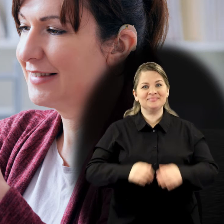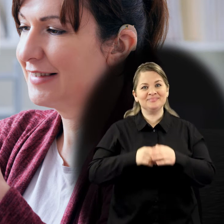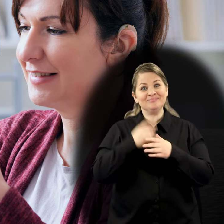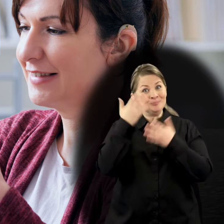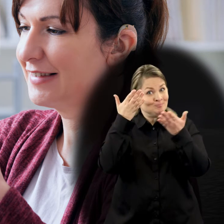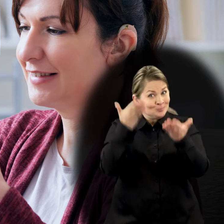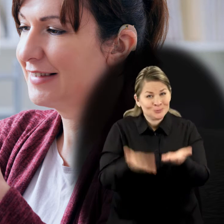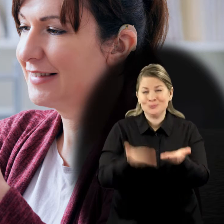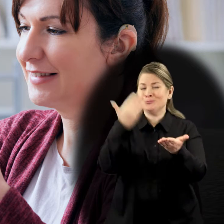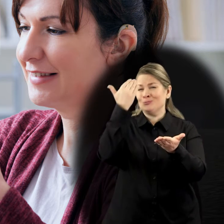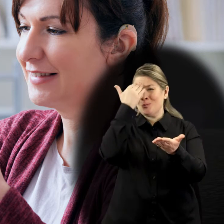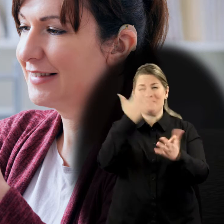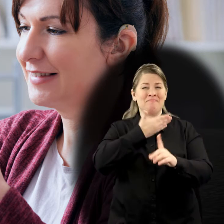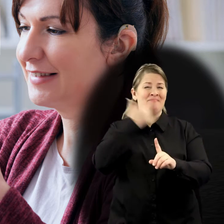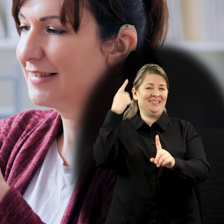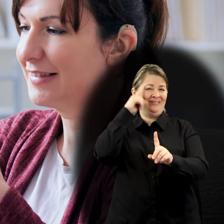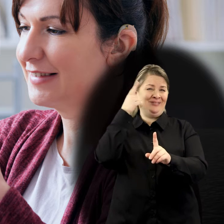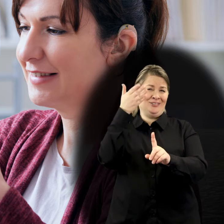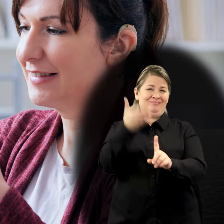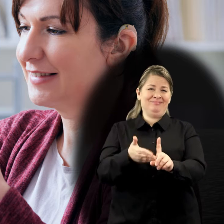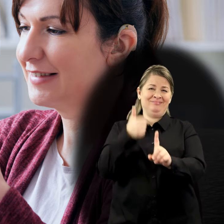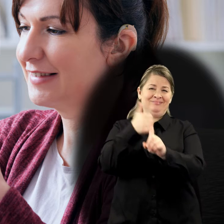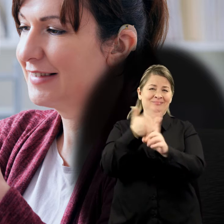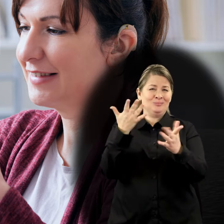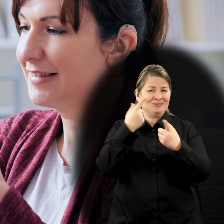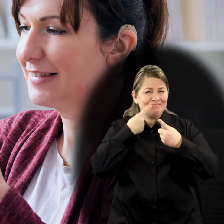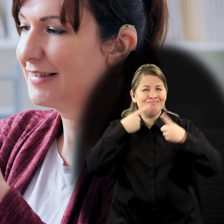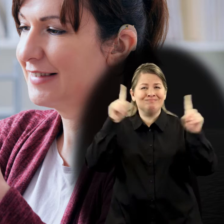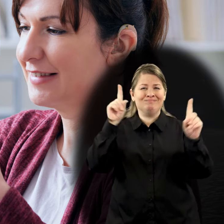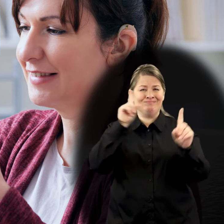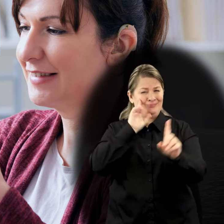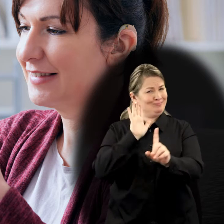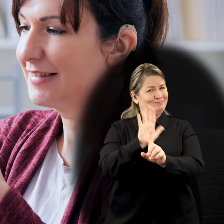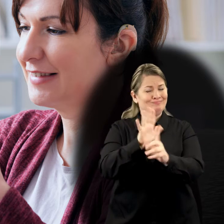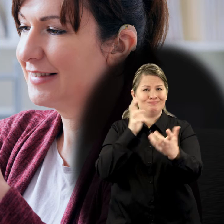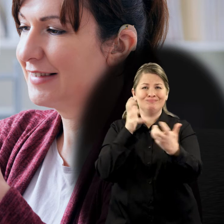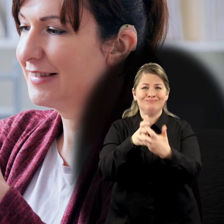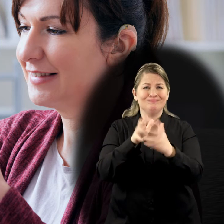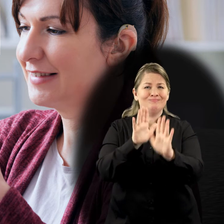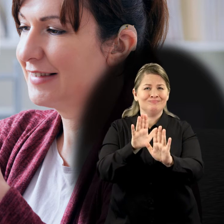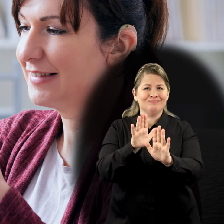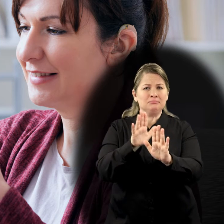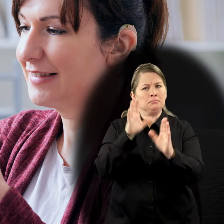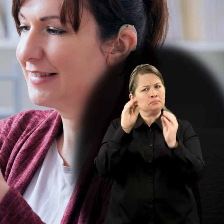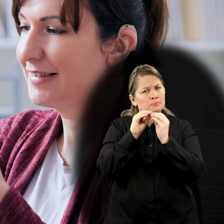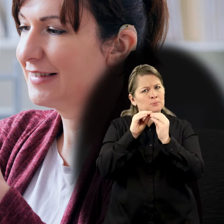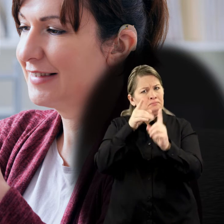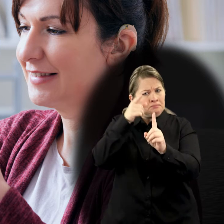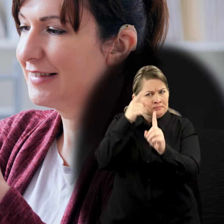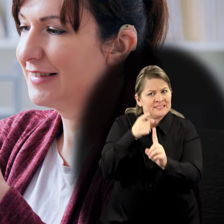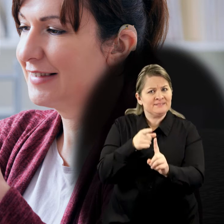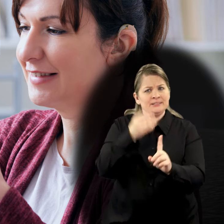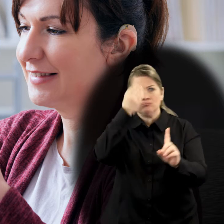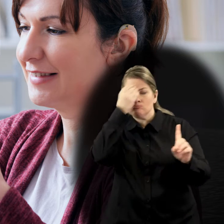Be specific. After all, you know what's best for you.